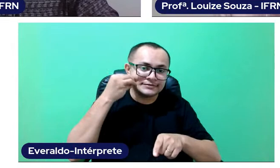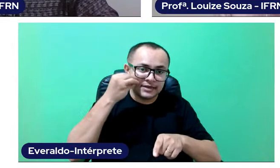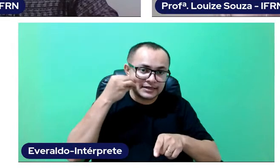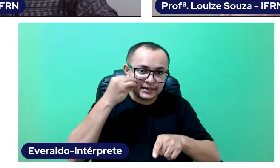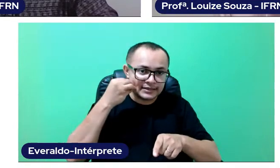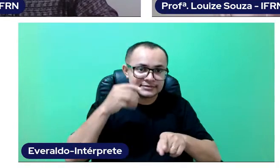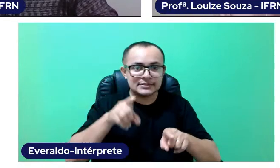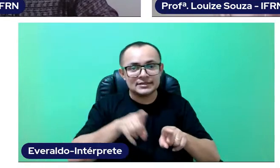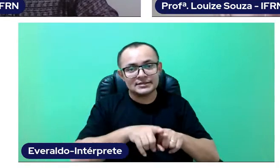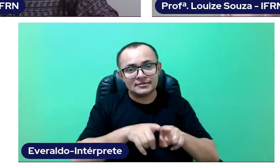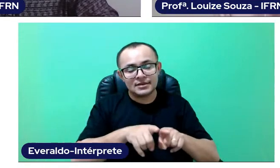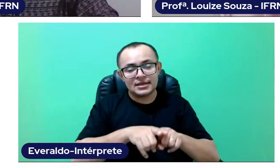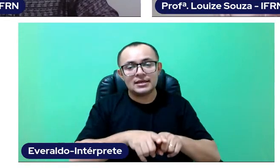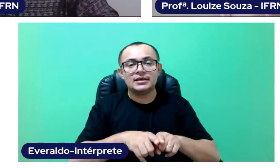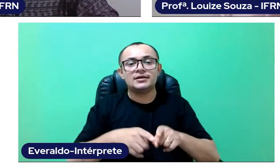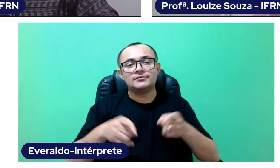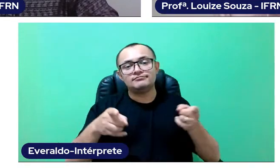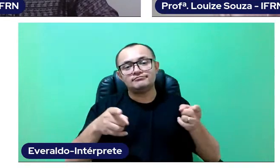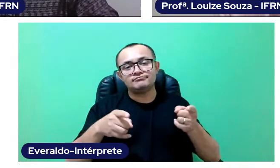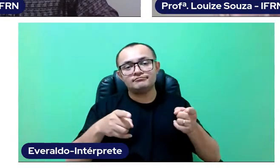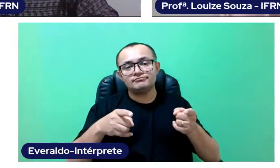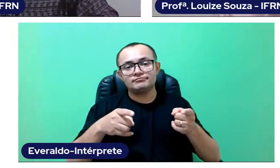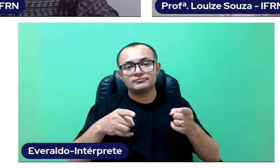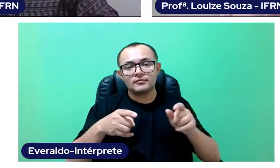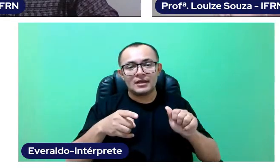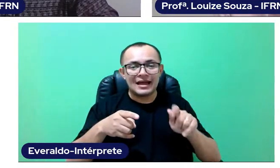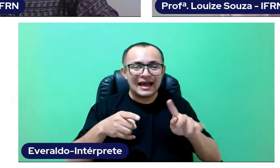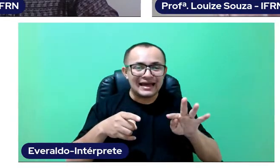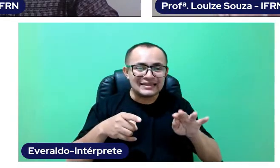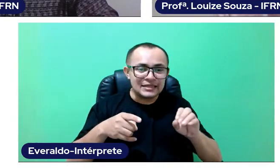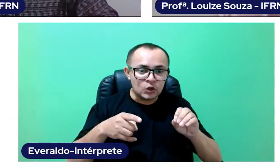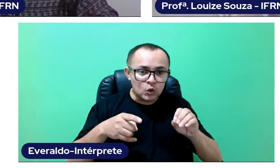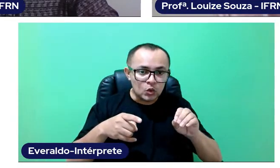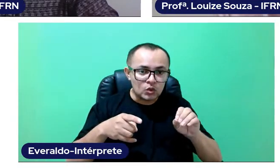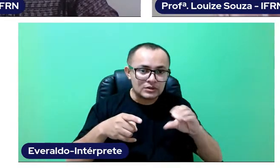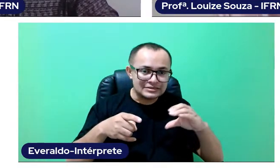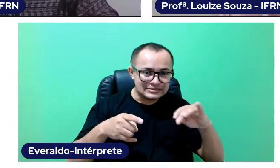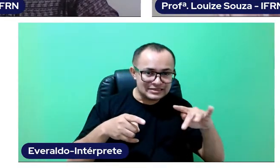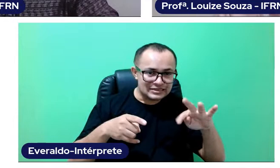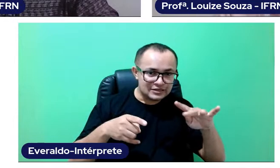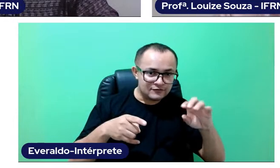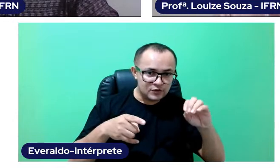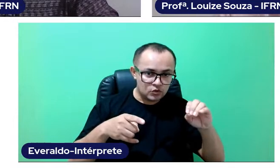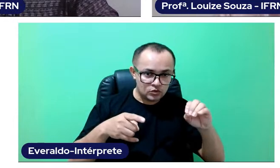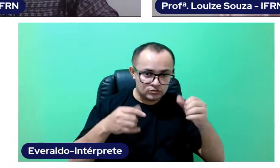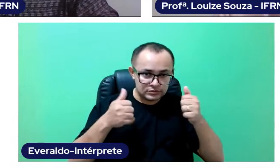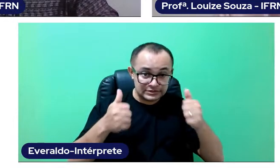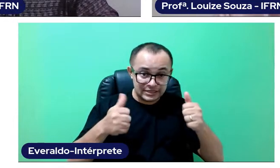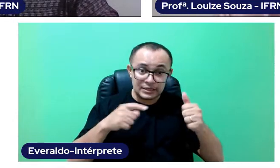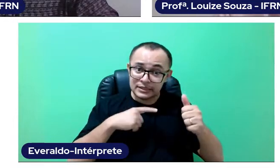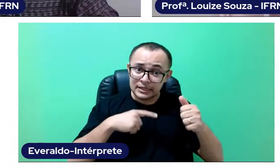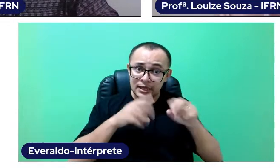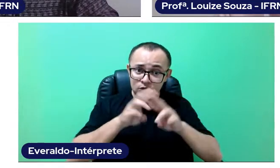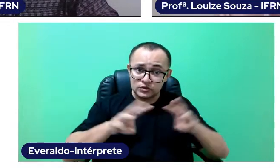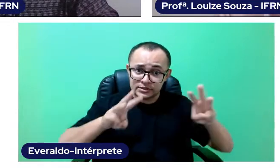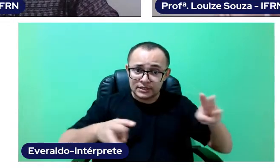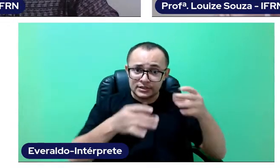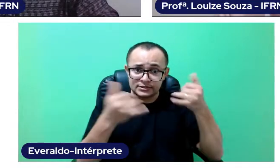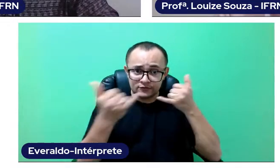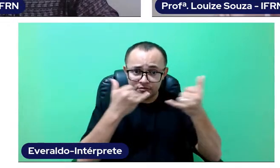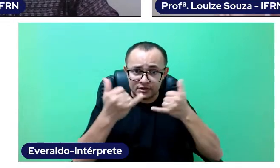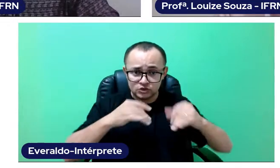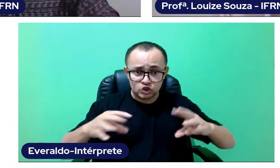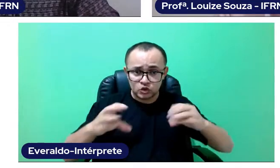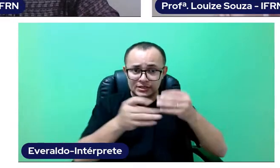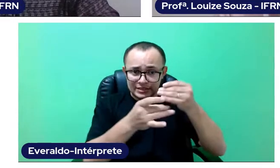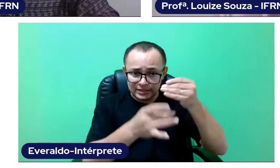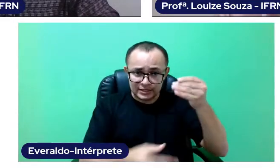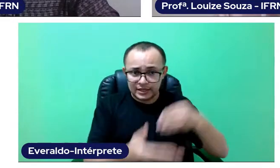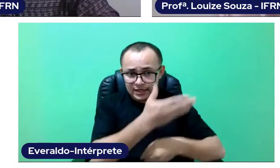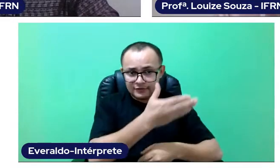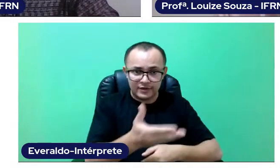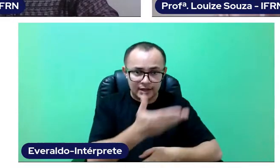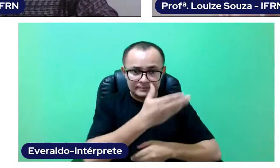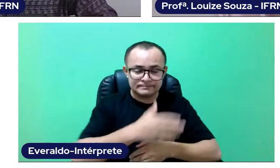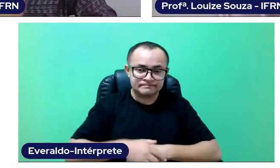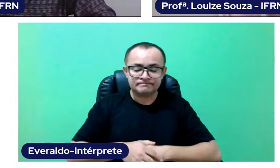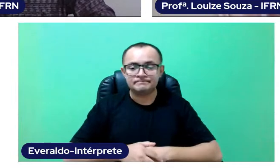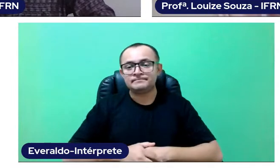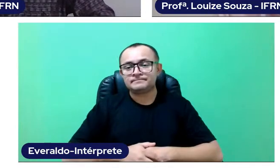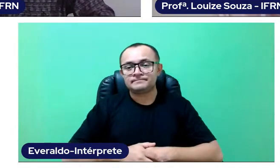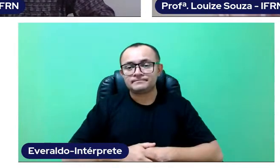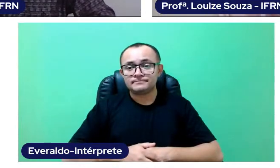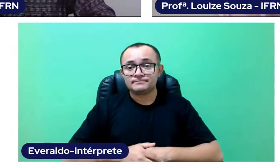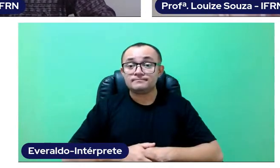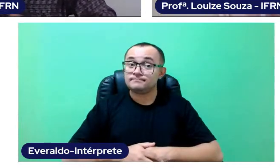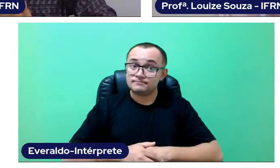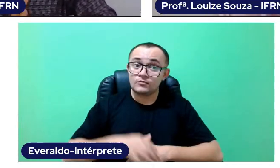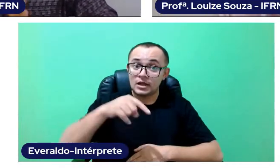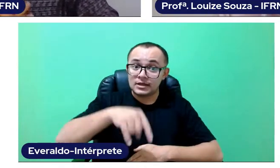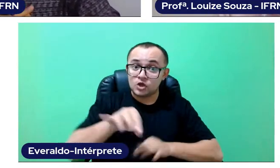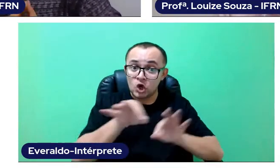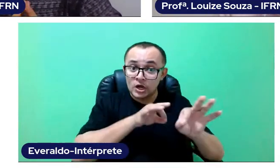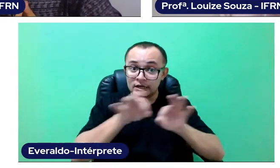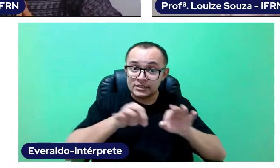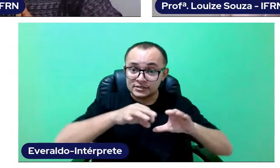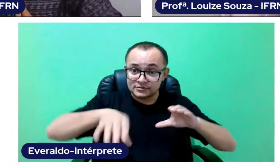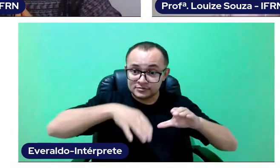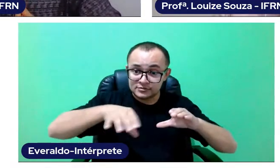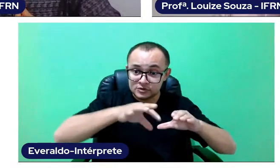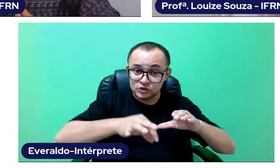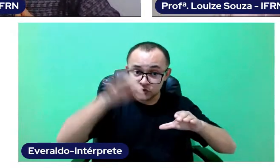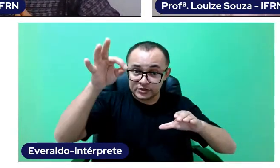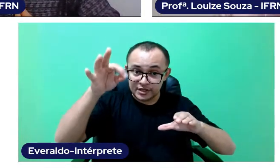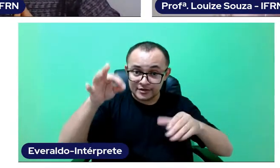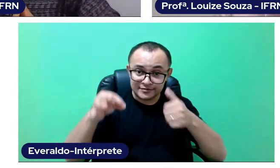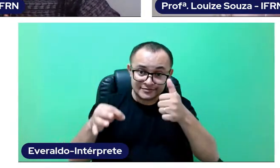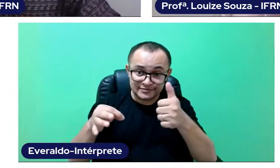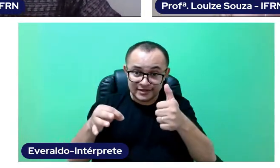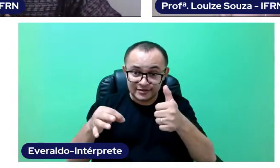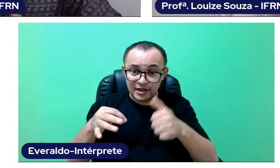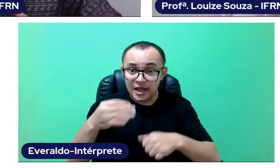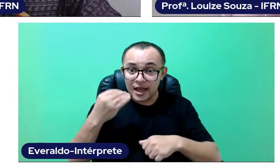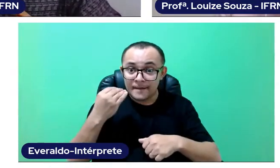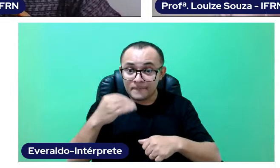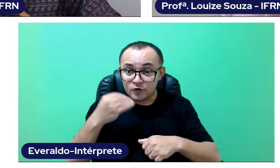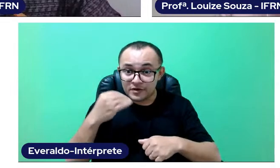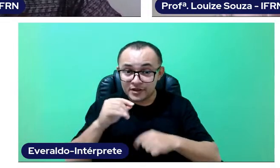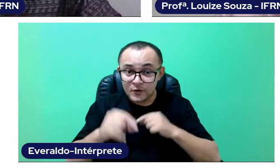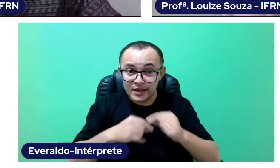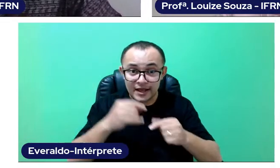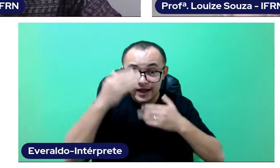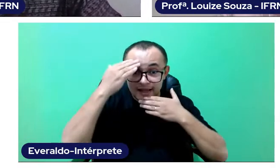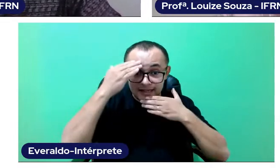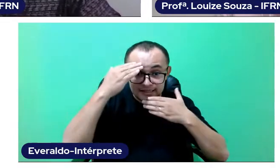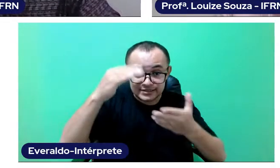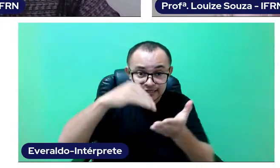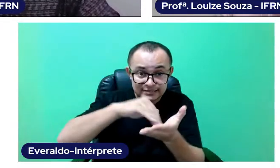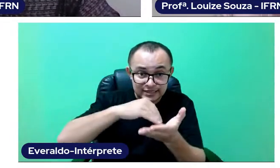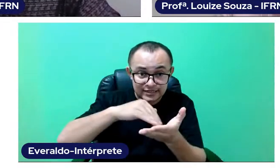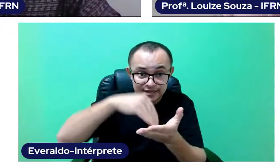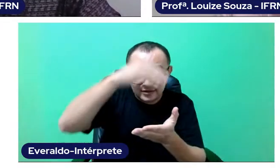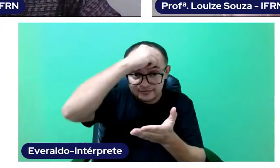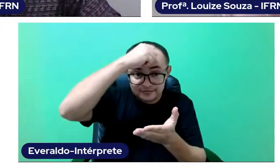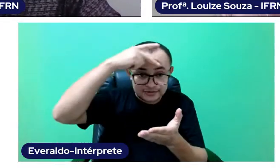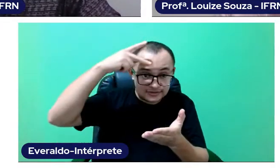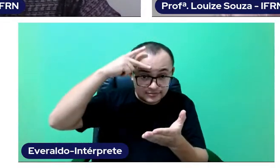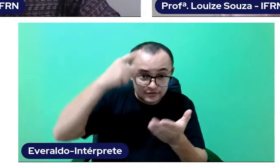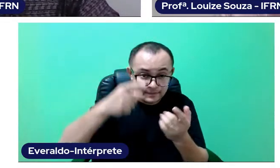The links to access the presentations are already on our website, with all the information. - Yes. While our team prepares our prize draw, we will thank once again our partners in the public school networks; our Public Education Observatory's partners.